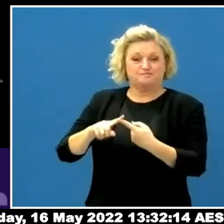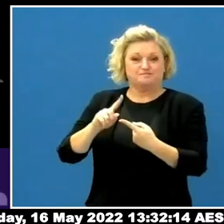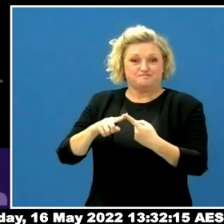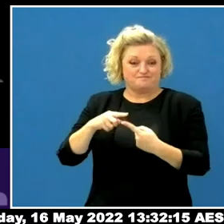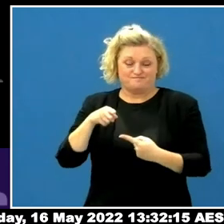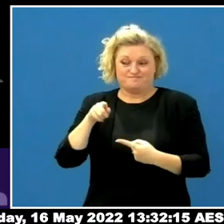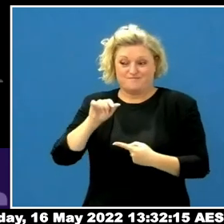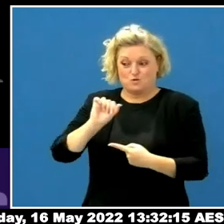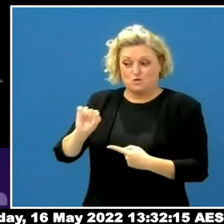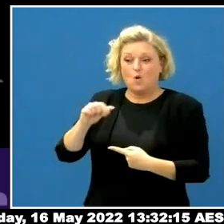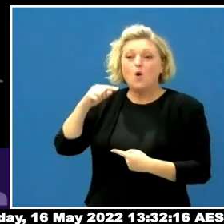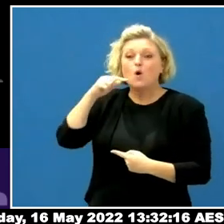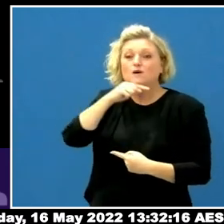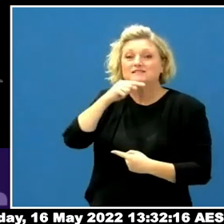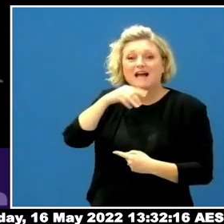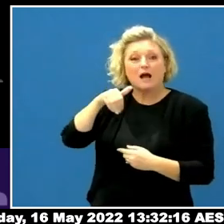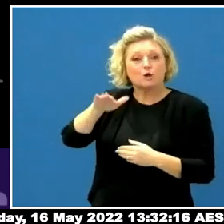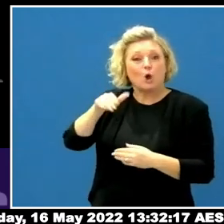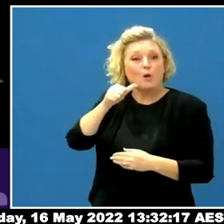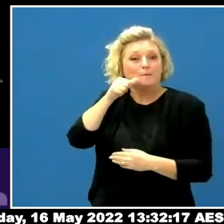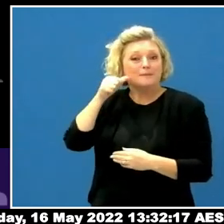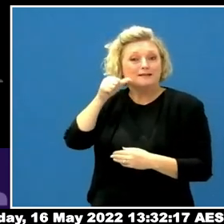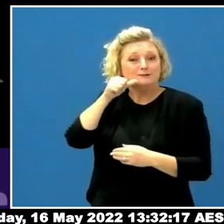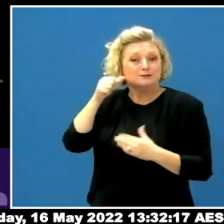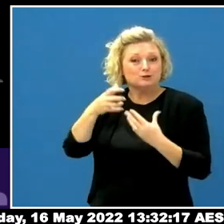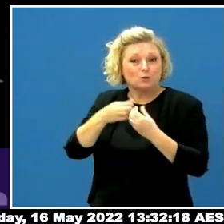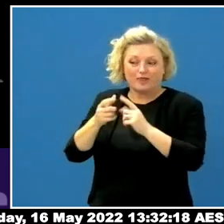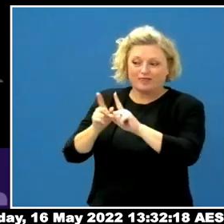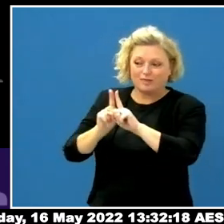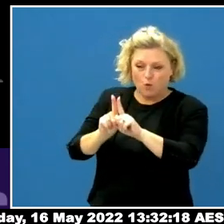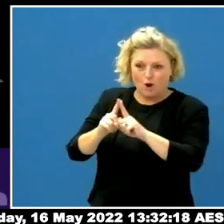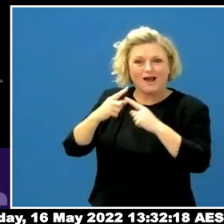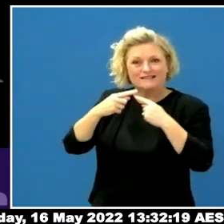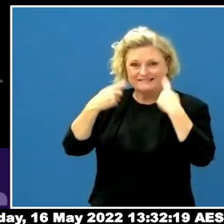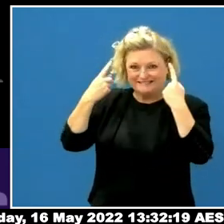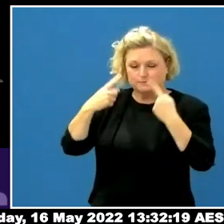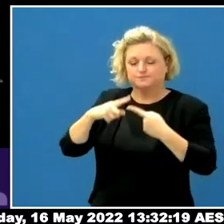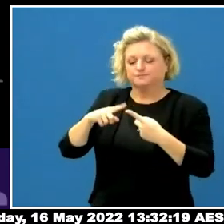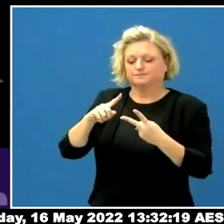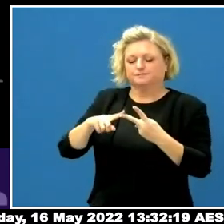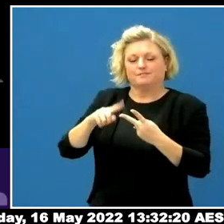Mm-hmm. MR FOGARTY: Another shows him drawing, I think, and the last one shows him